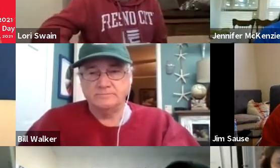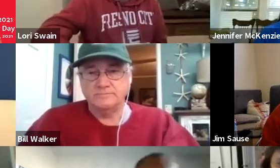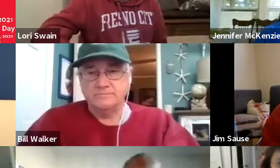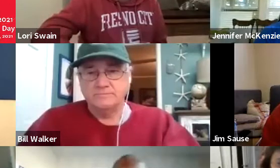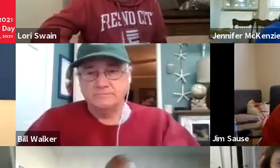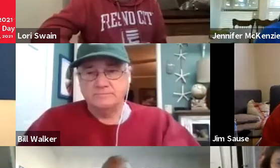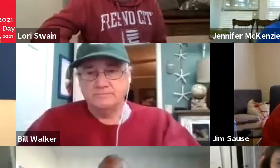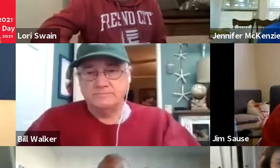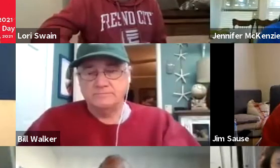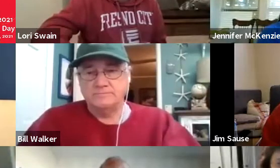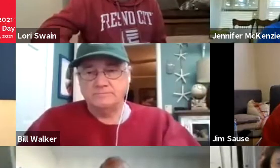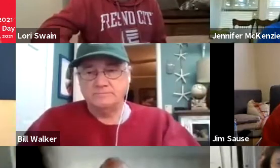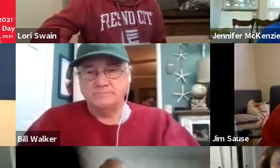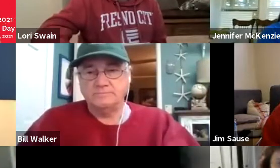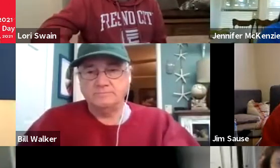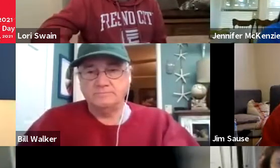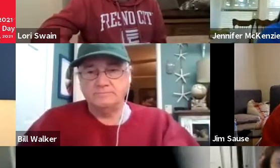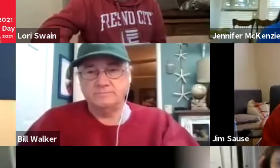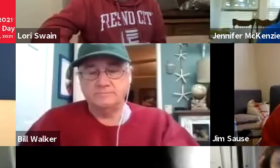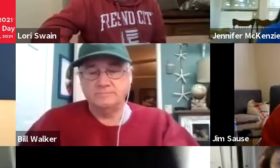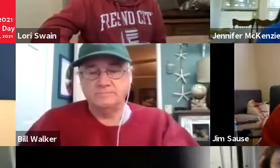down to commitment, communication, and training.